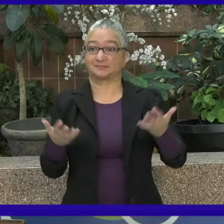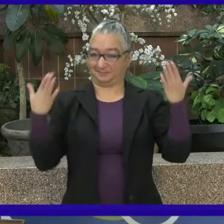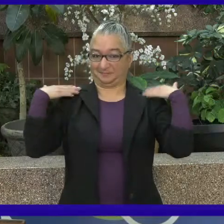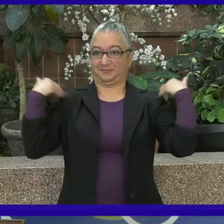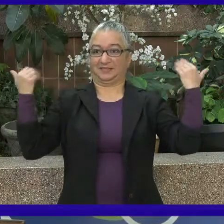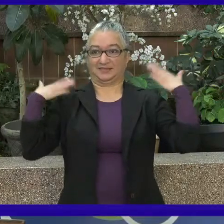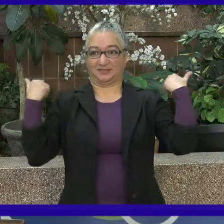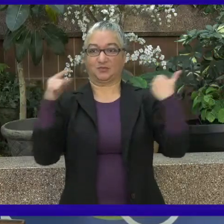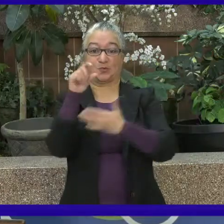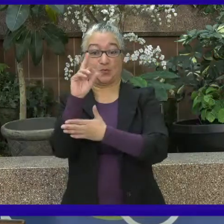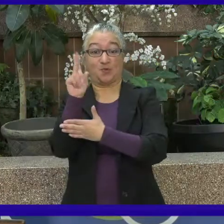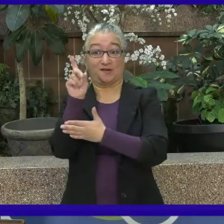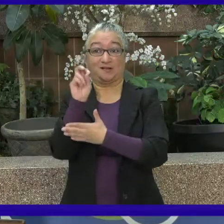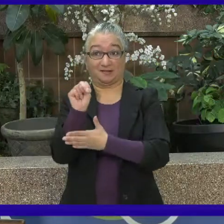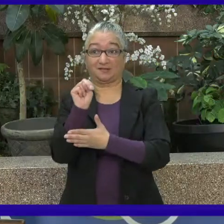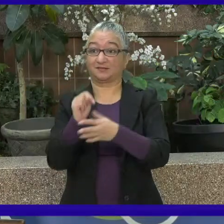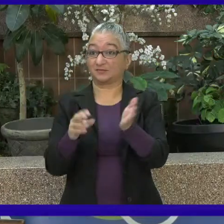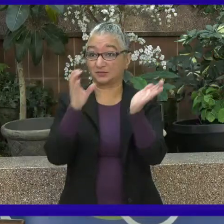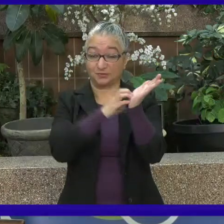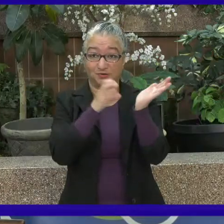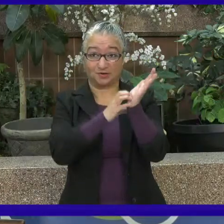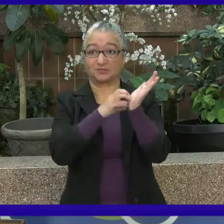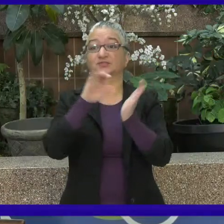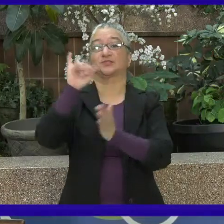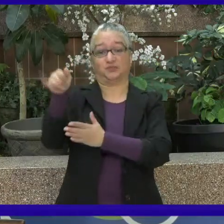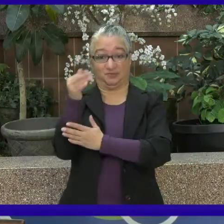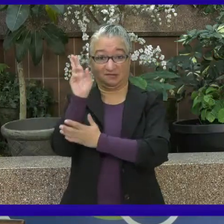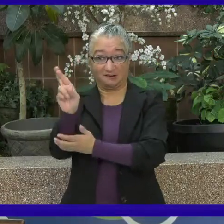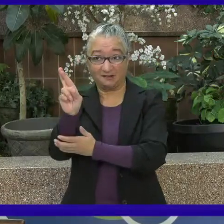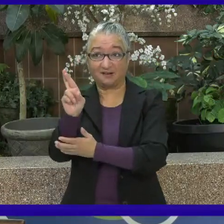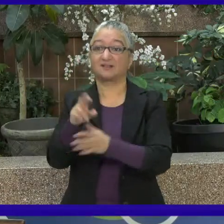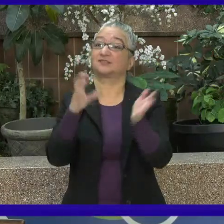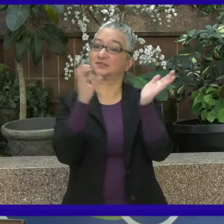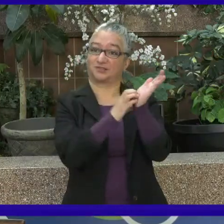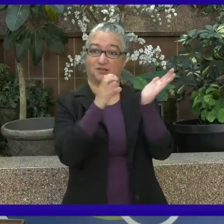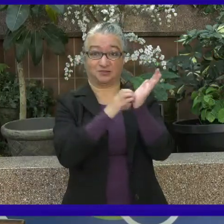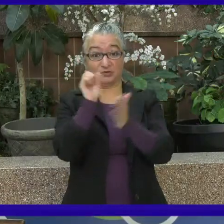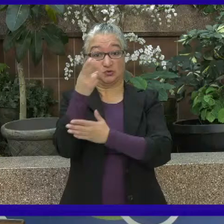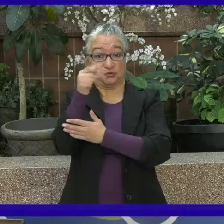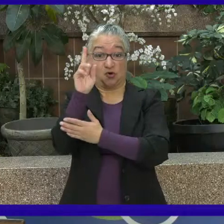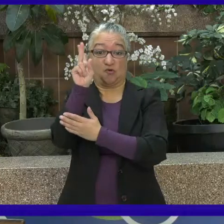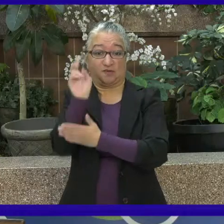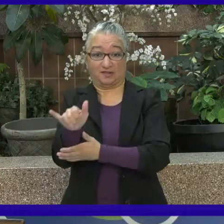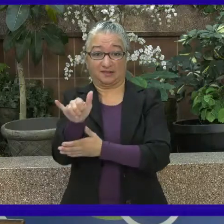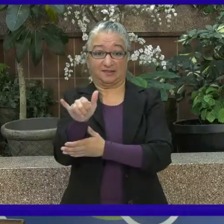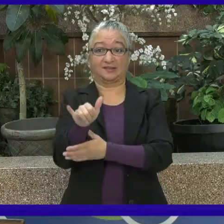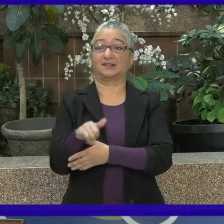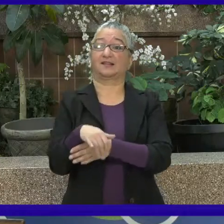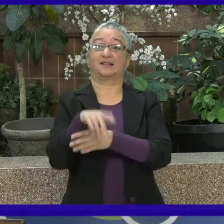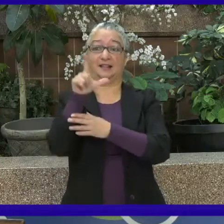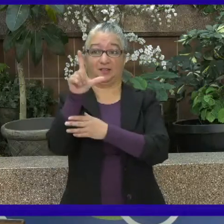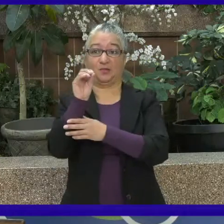dr reimer dr sharkey and laurie ann laramie um i just want to tell everybody i i can't help